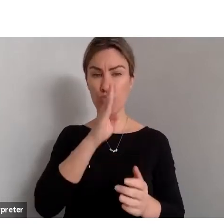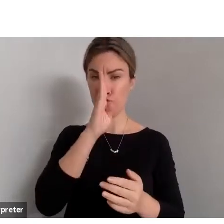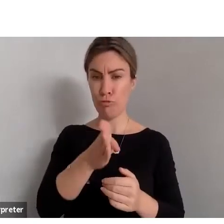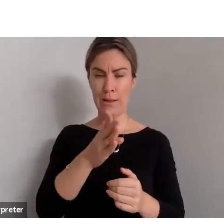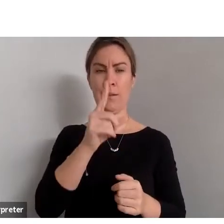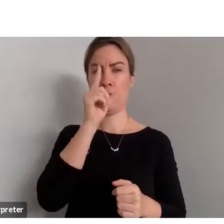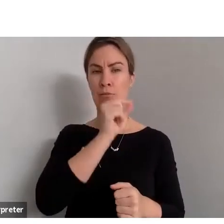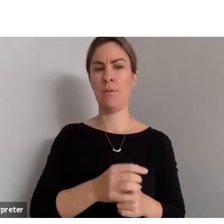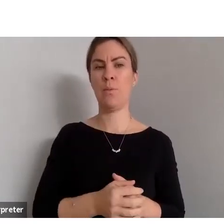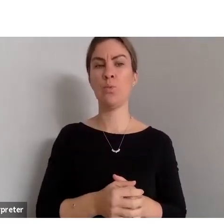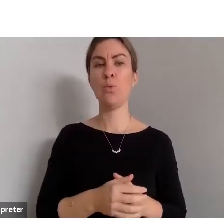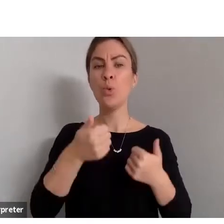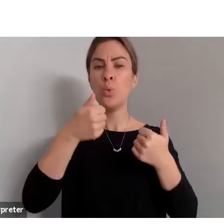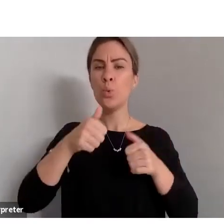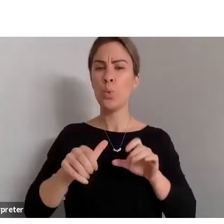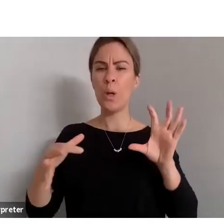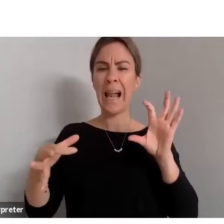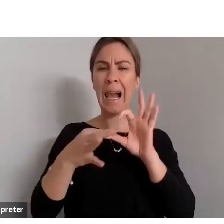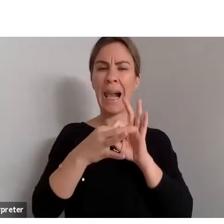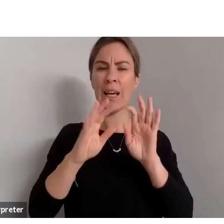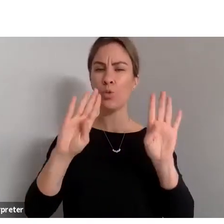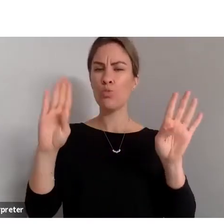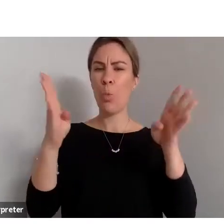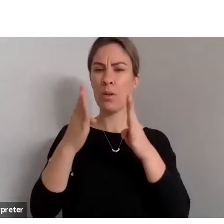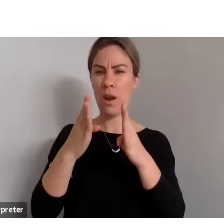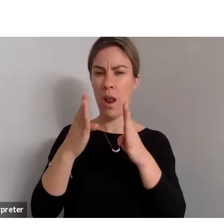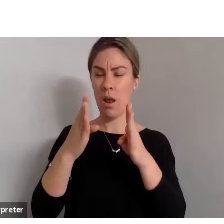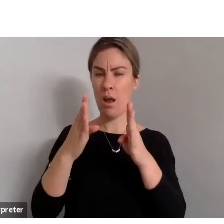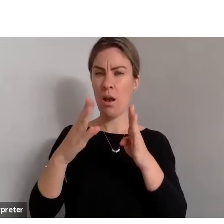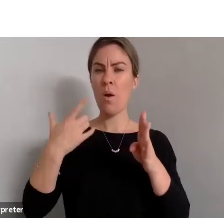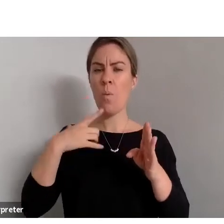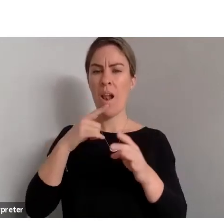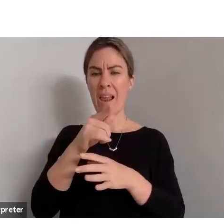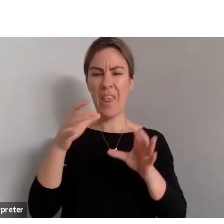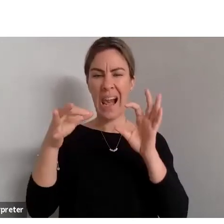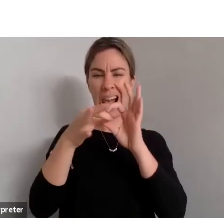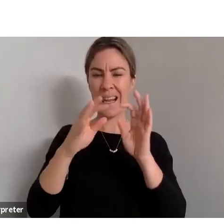If you use a link shorten, rather than having a massive, long length,